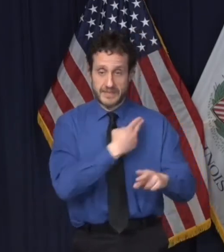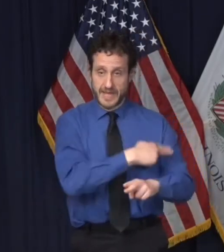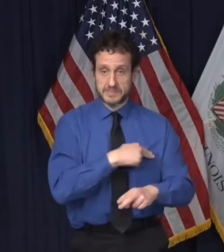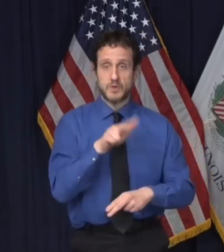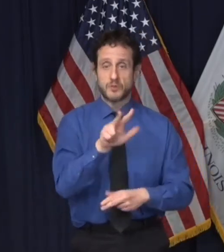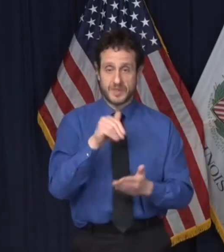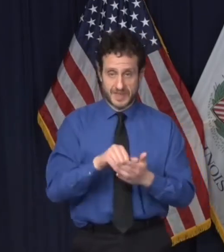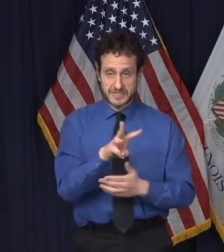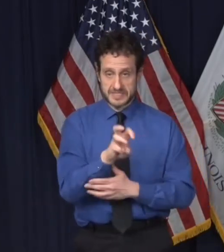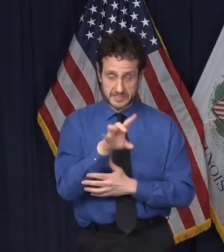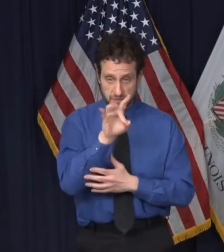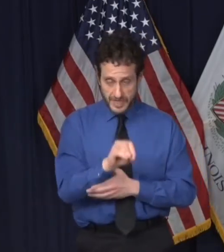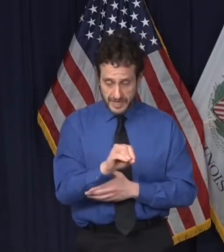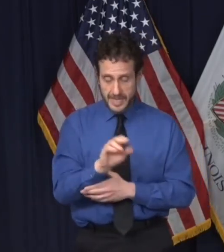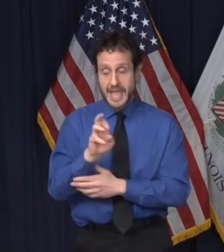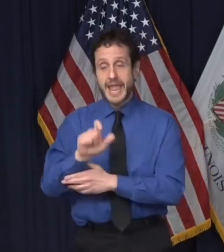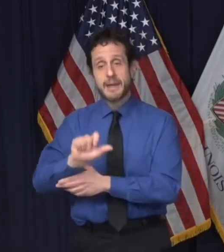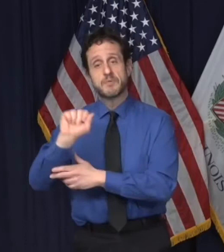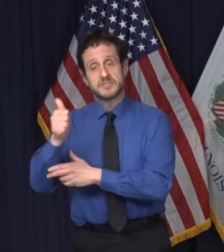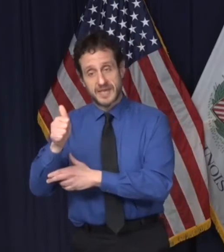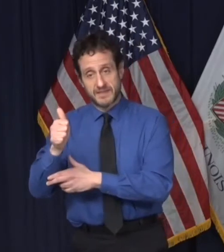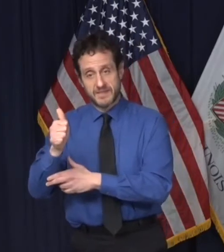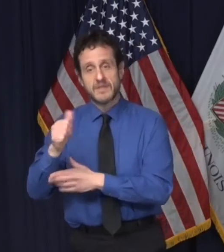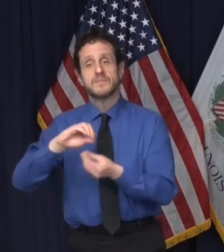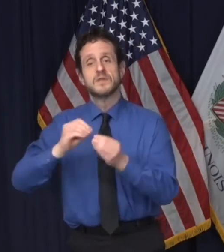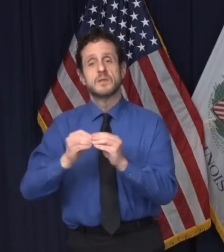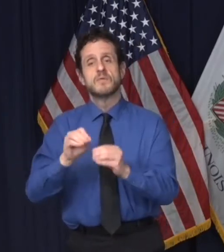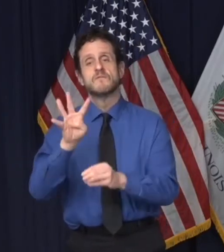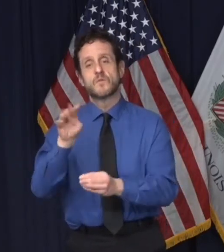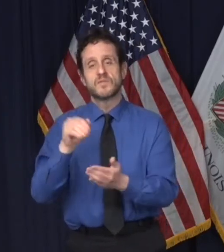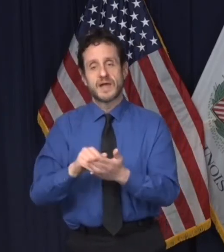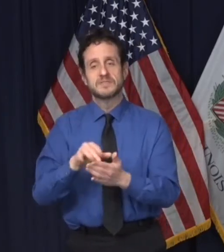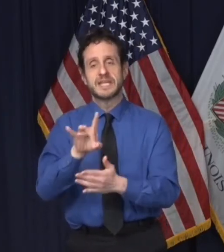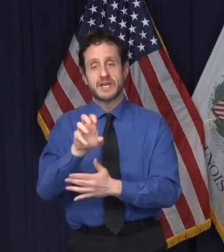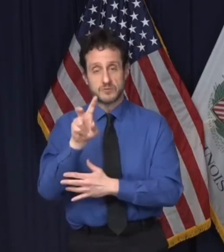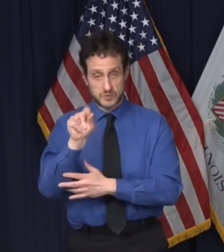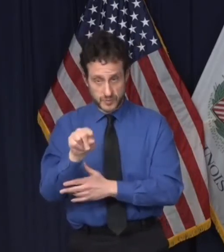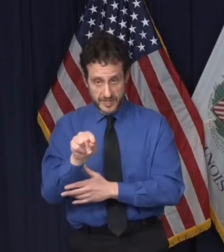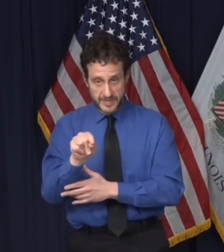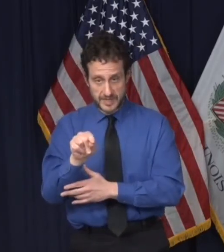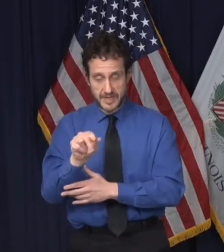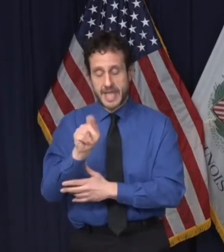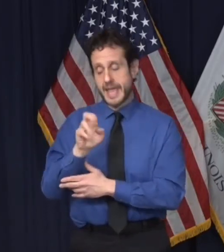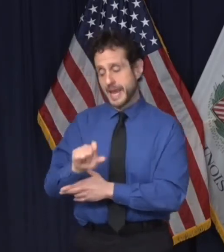COVID PATIENTS TOTALED 3,680. ON APRIL 10 THAT NUMBER WAS